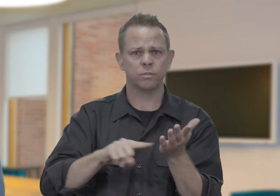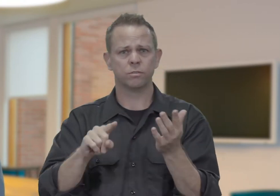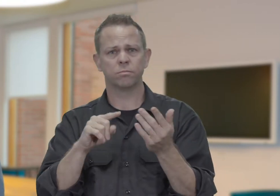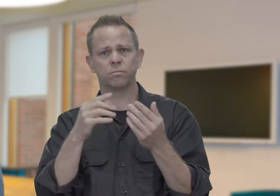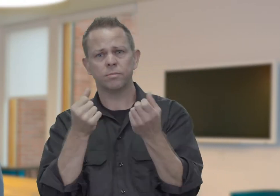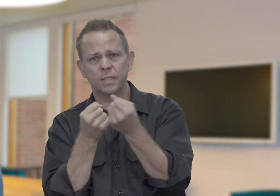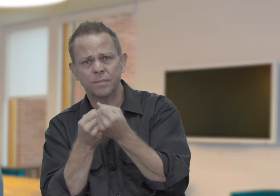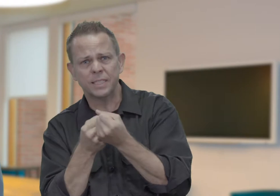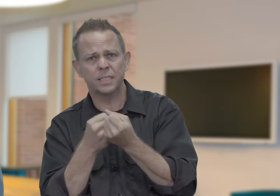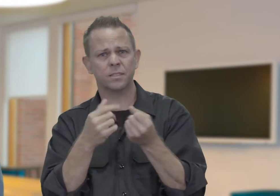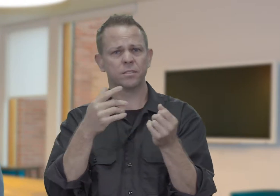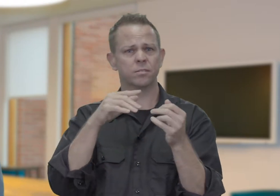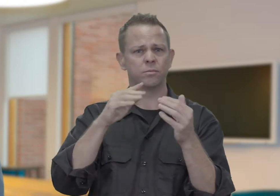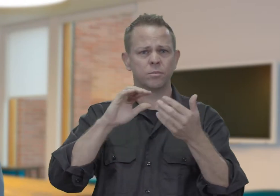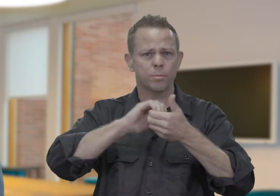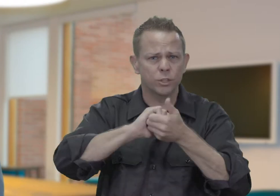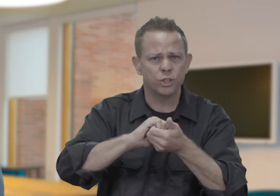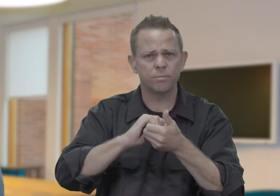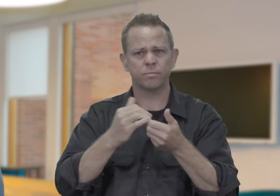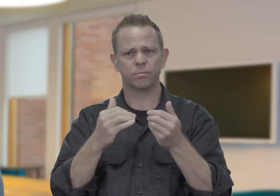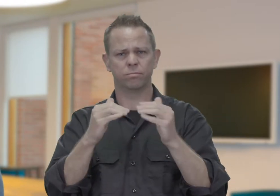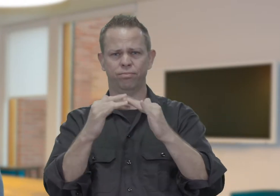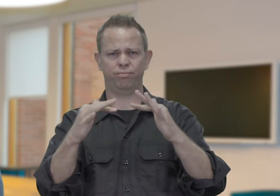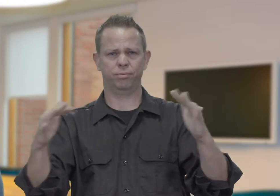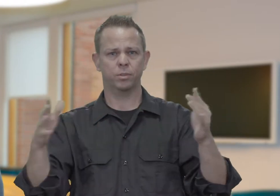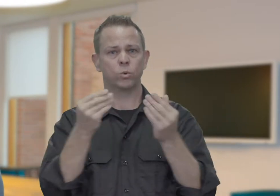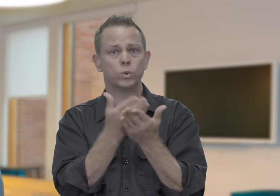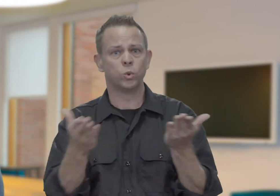collaboration, truly looking at what the community needs.